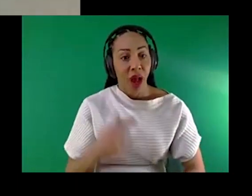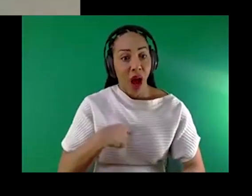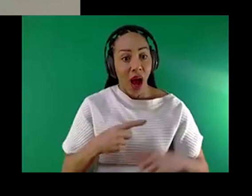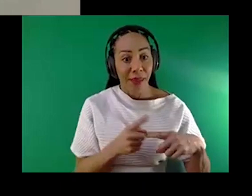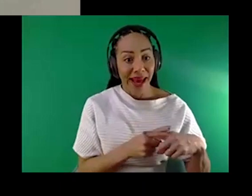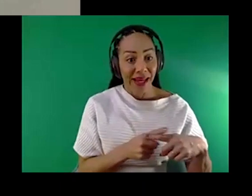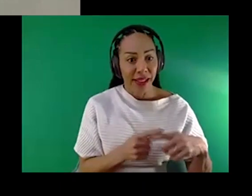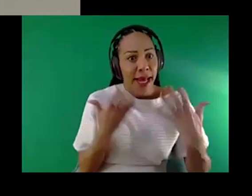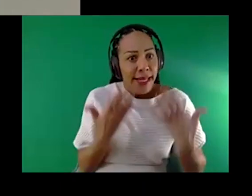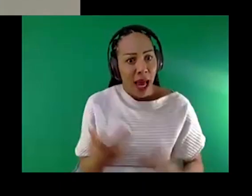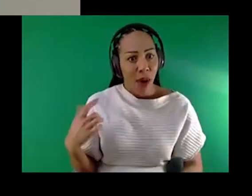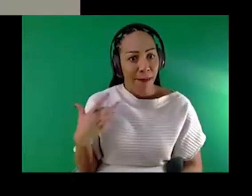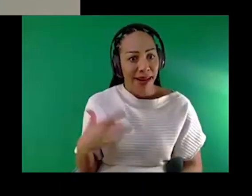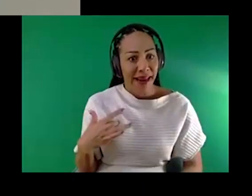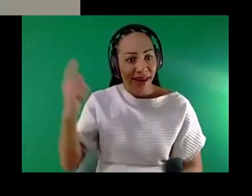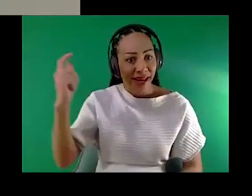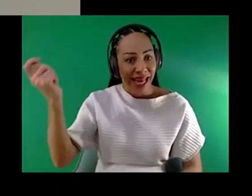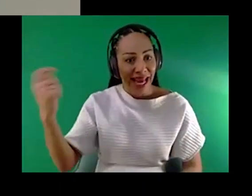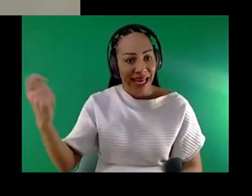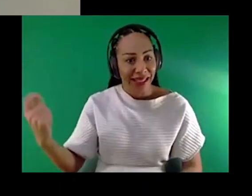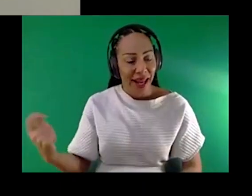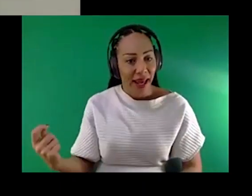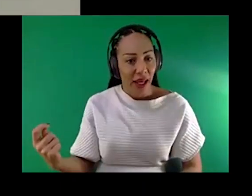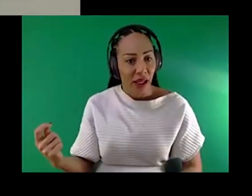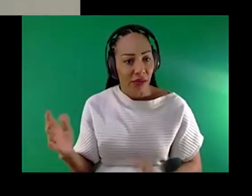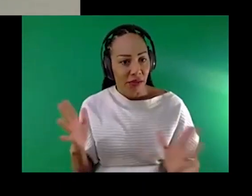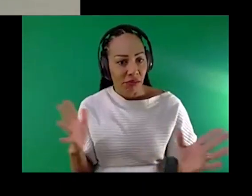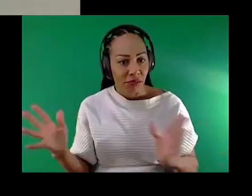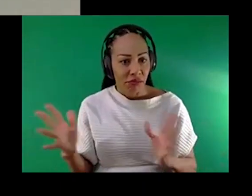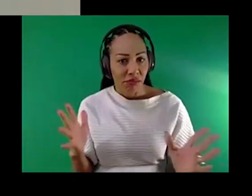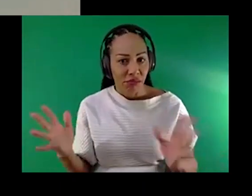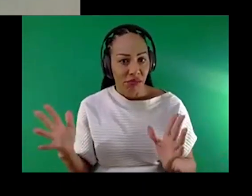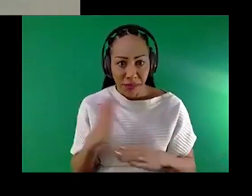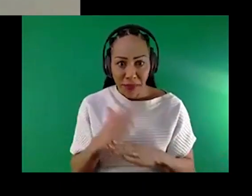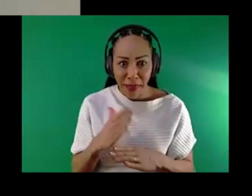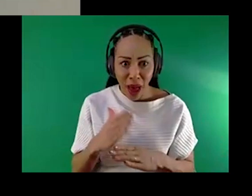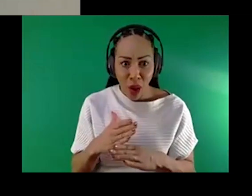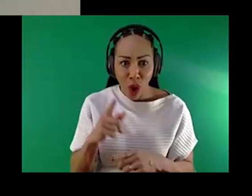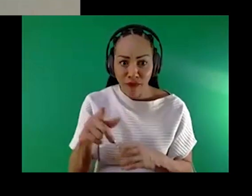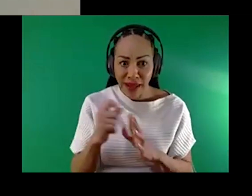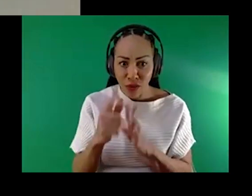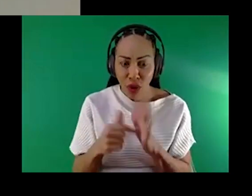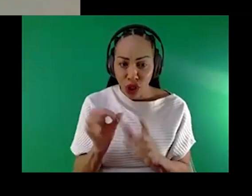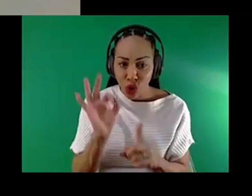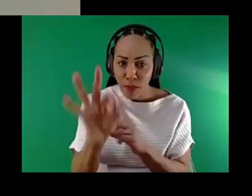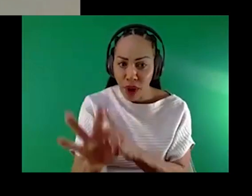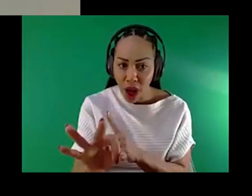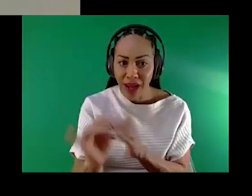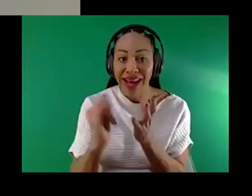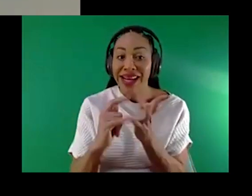Italy so would that work between both countries uh Sabrina may I ask you to come in and answer that